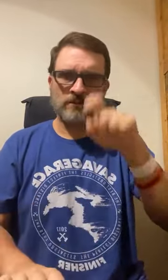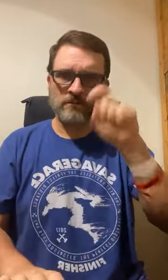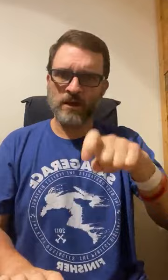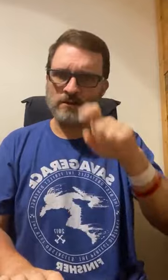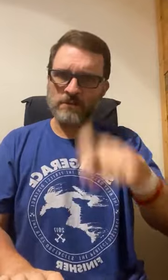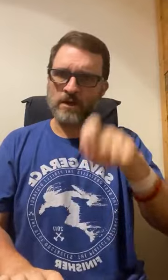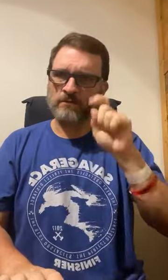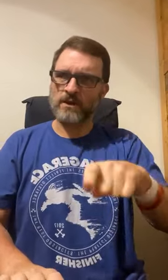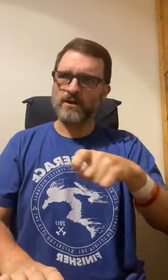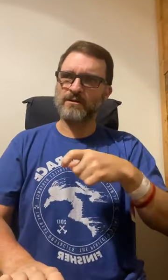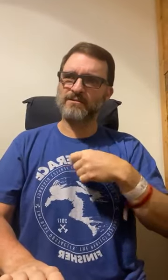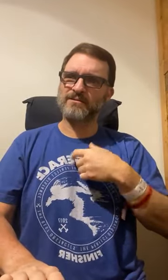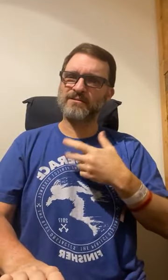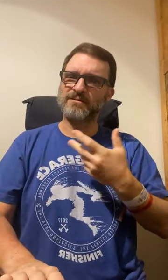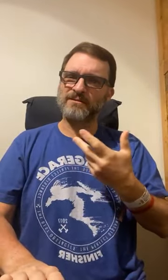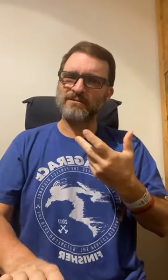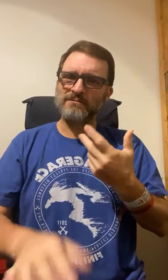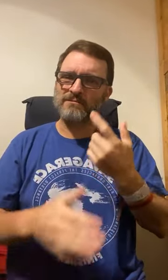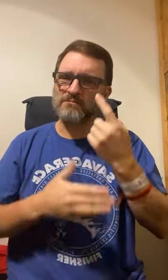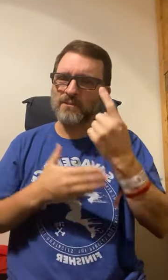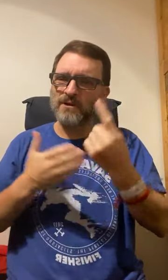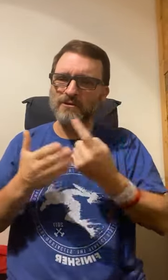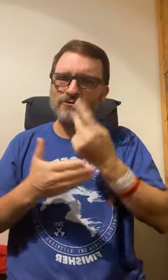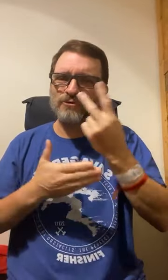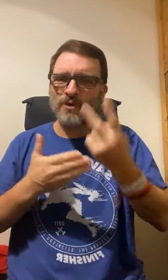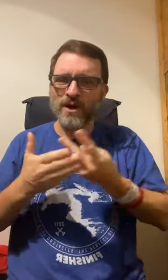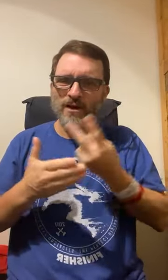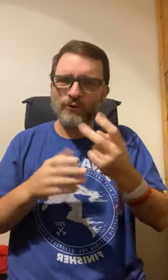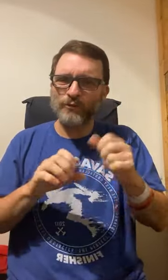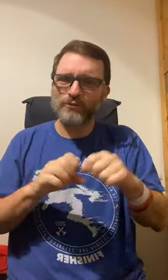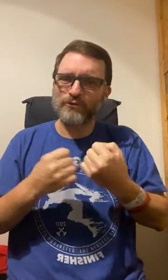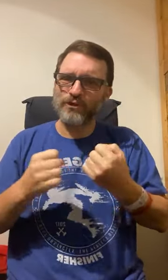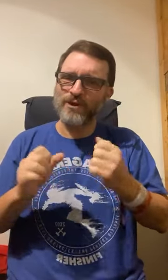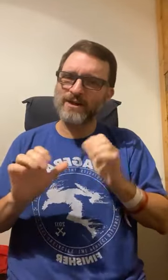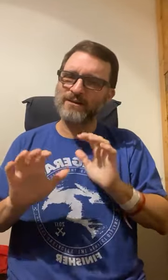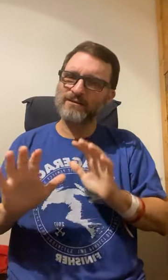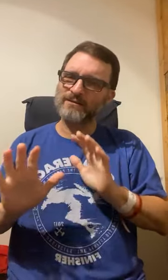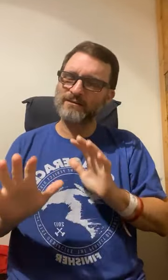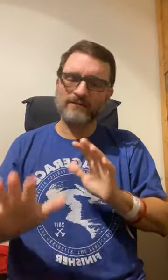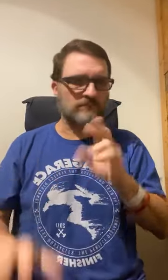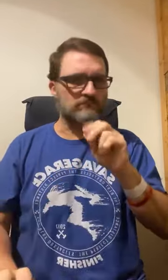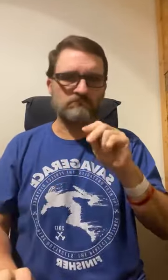I was hoping for 1 - 2 hour break time from IV.